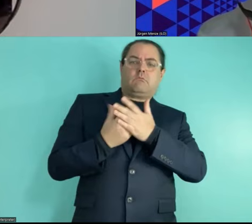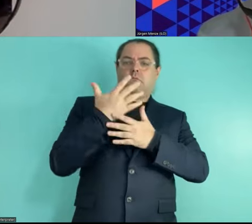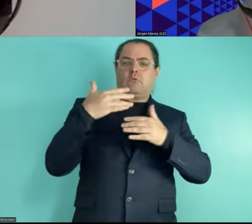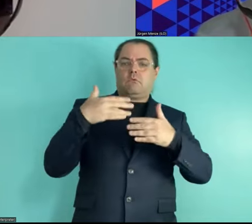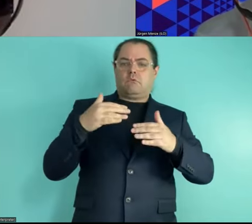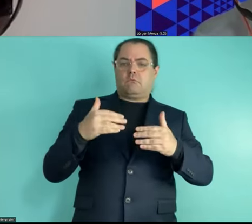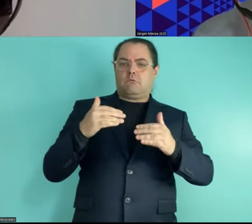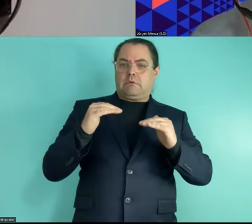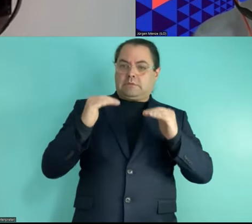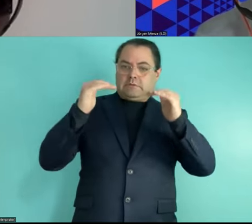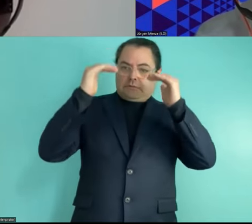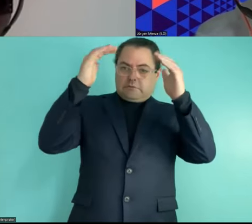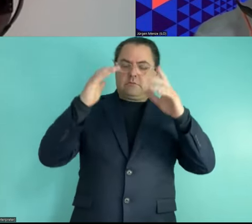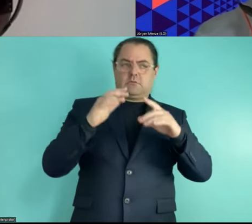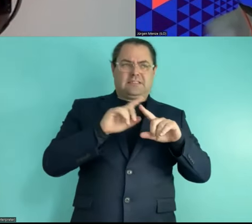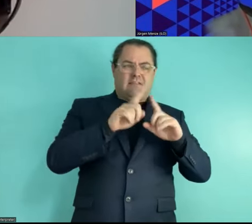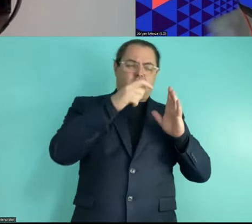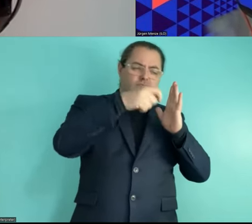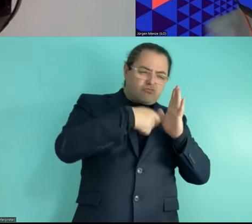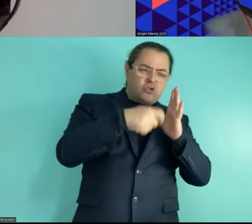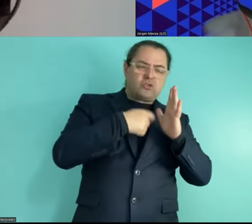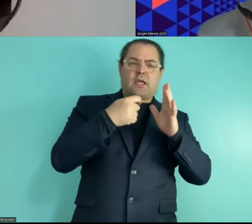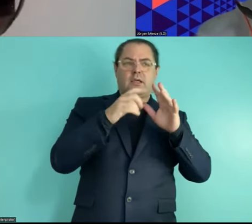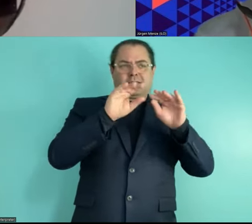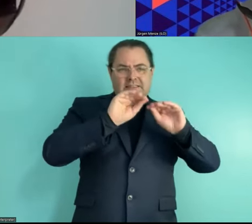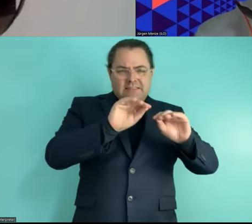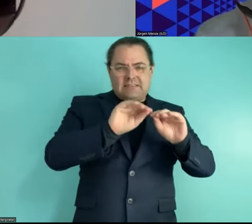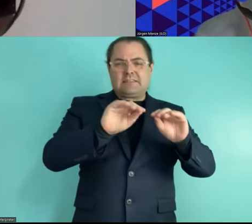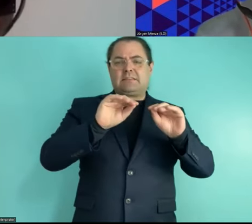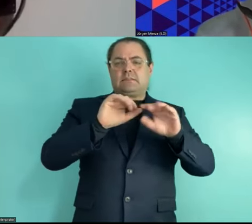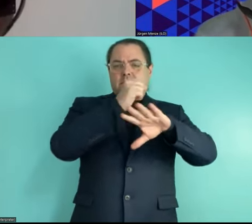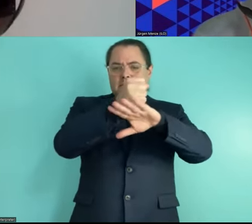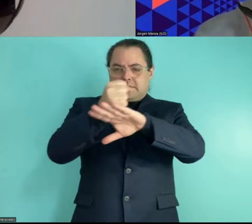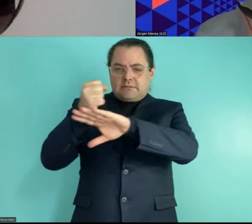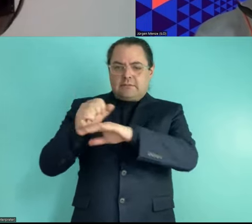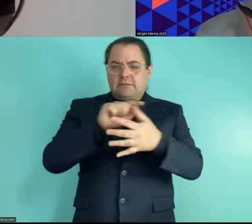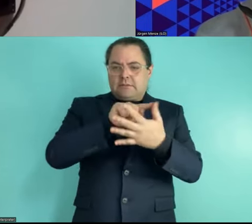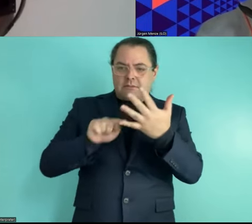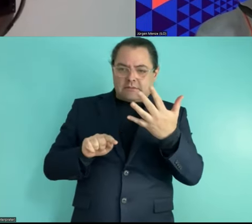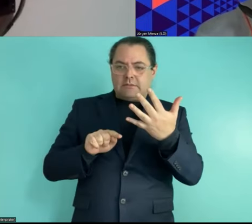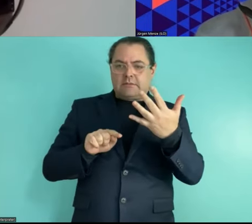programs or the initiative should and must include persons with disabilities, remembering